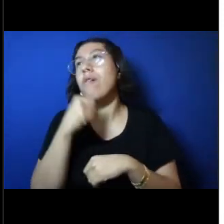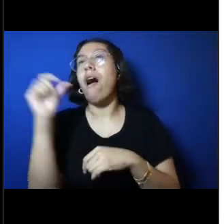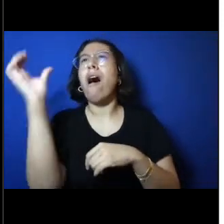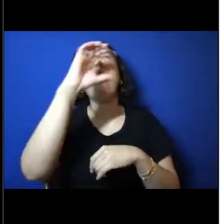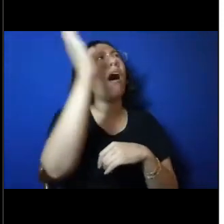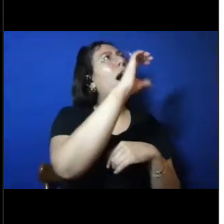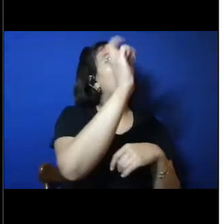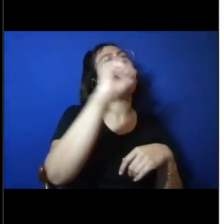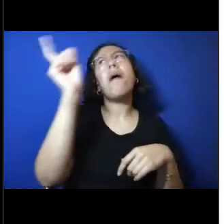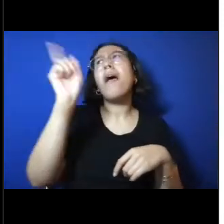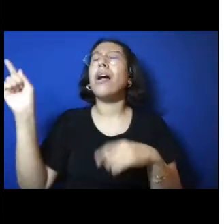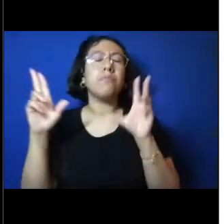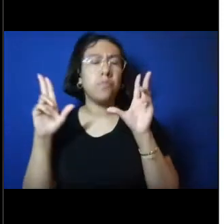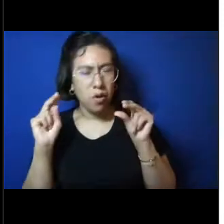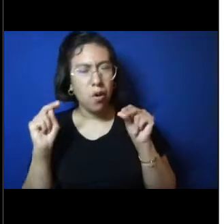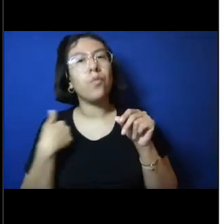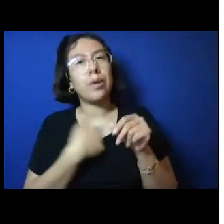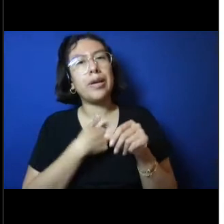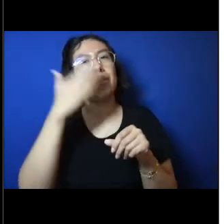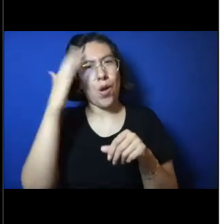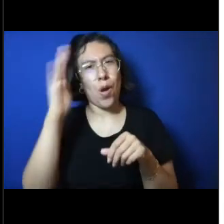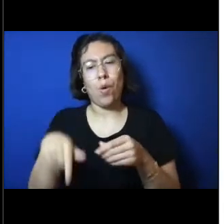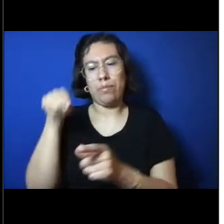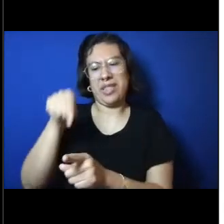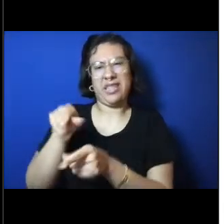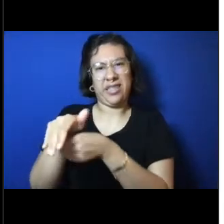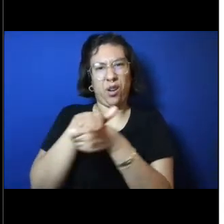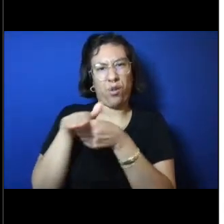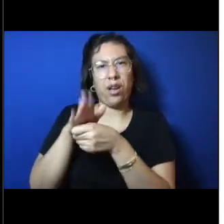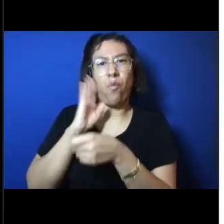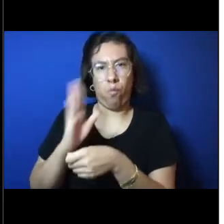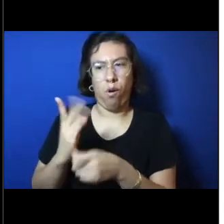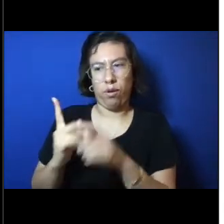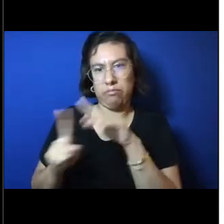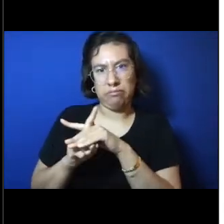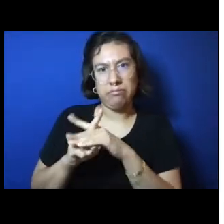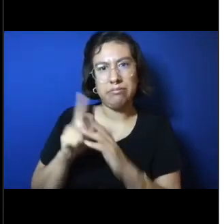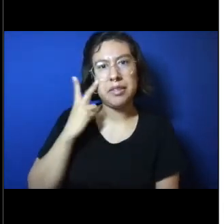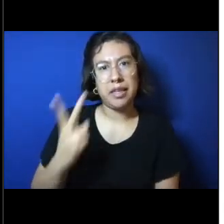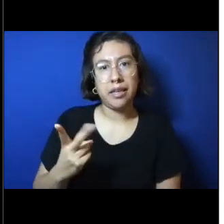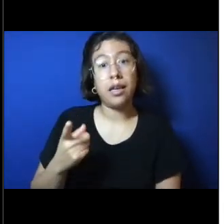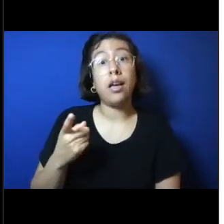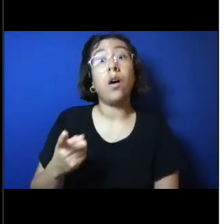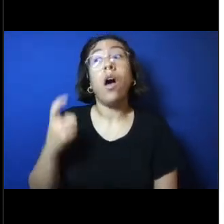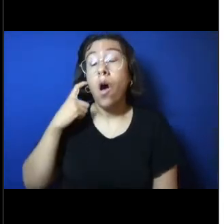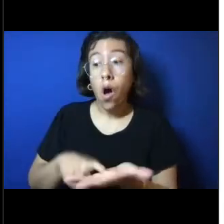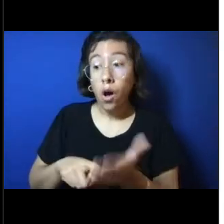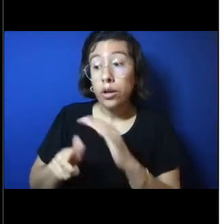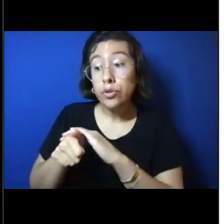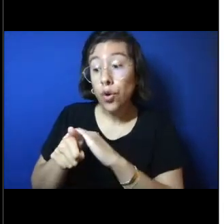We kind of have a sense that there likely will be some sea turtles here. And when we see a turtle, we actually deploy what's called